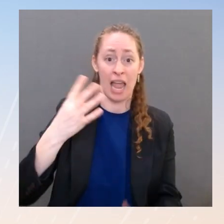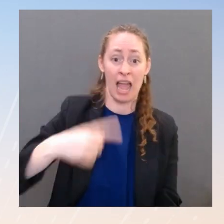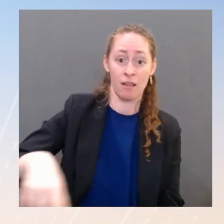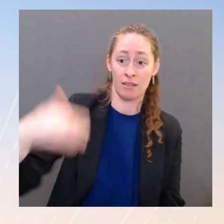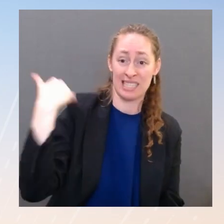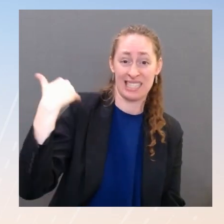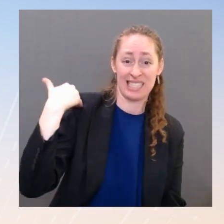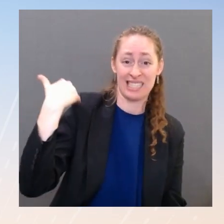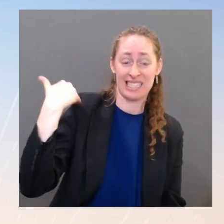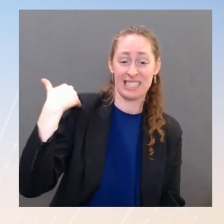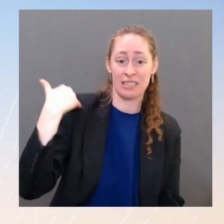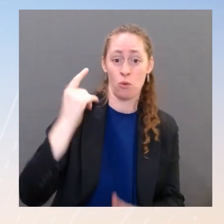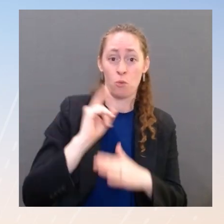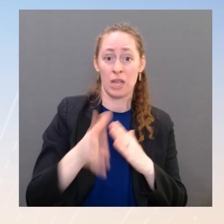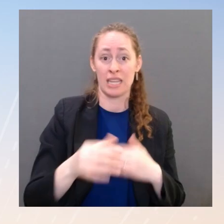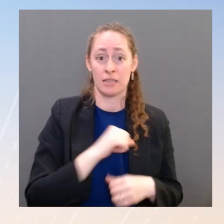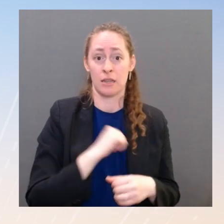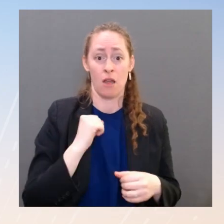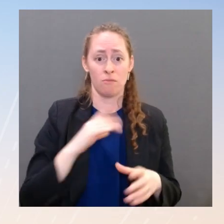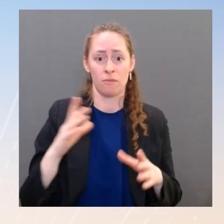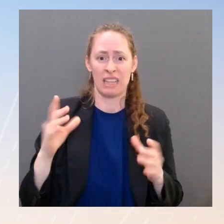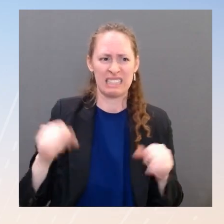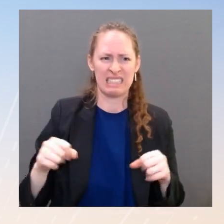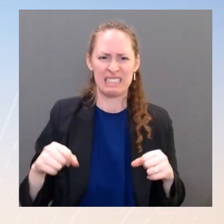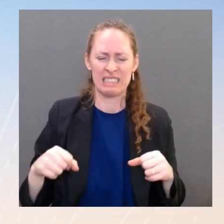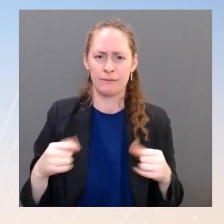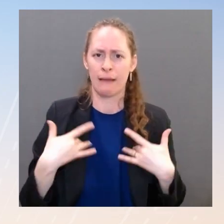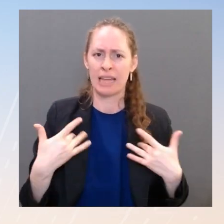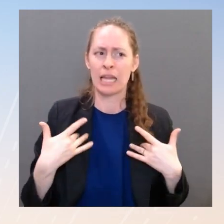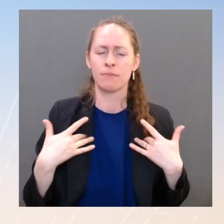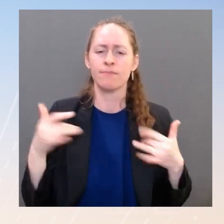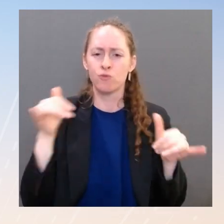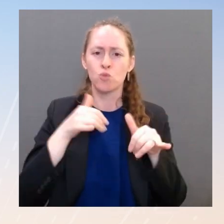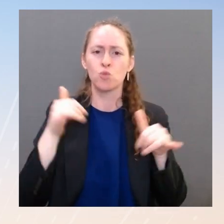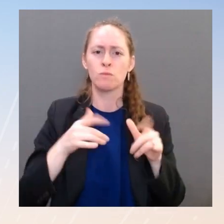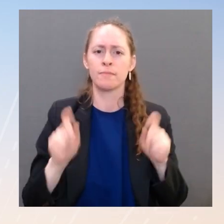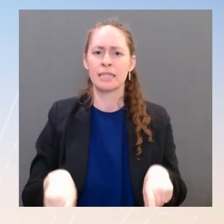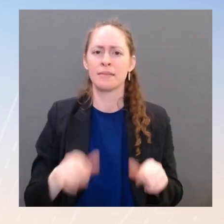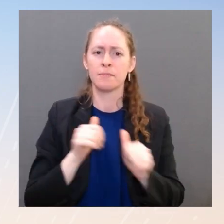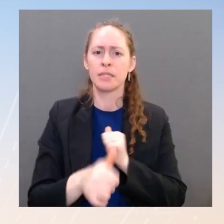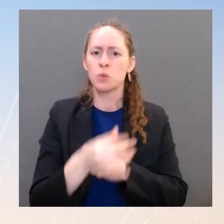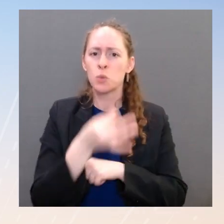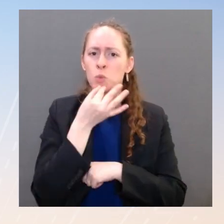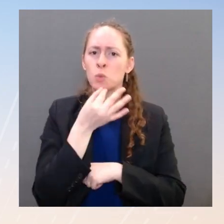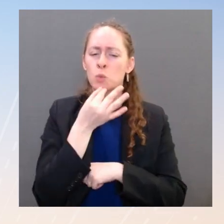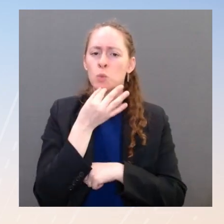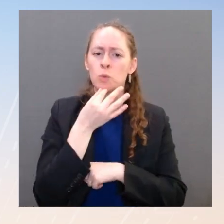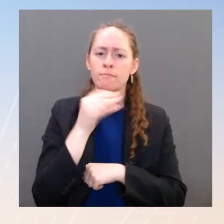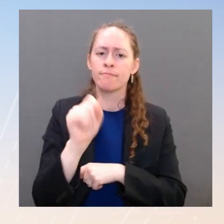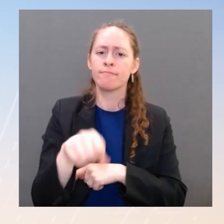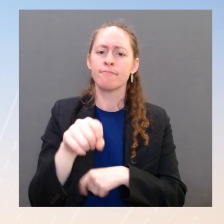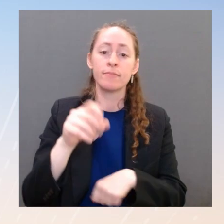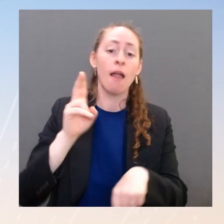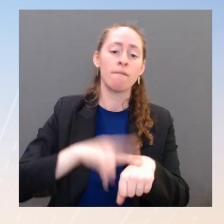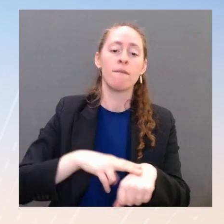of moving the supplemental package forward. The House is, of course, out this week. The Senate is not. They can move. And hopefully, next week,